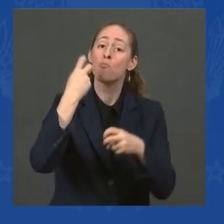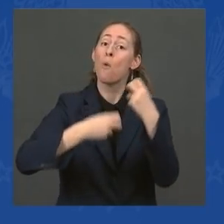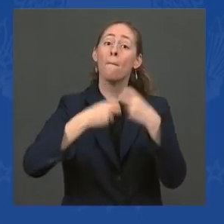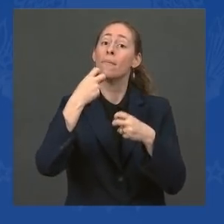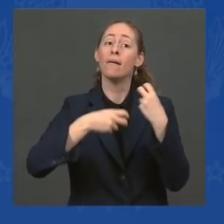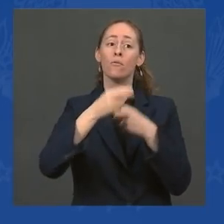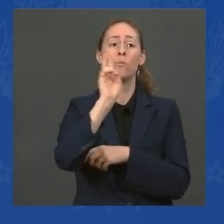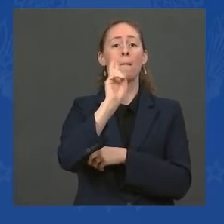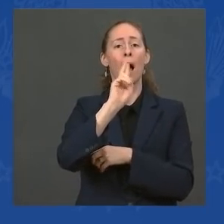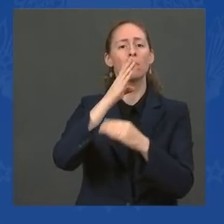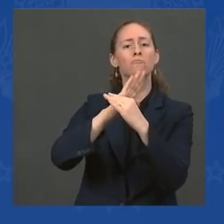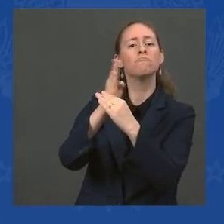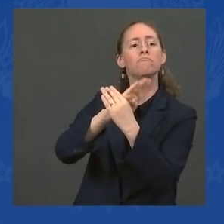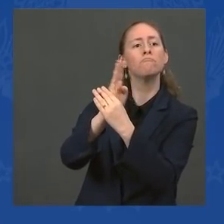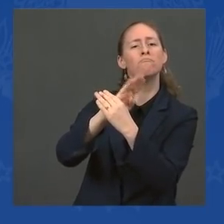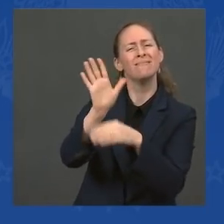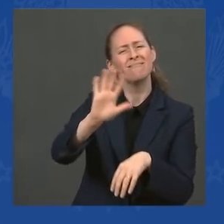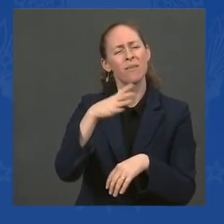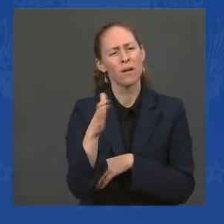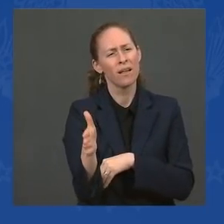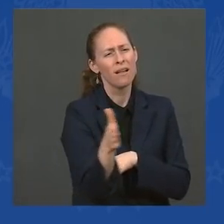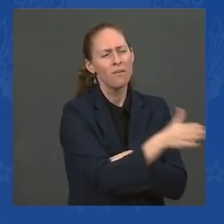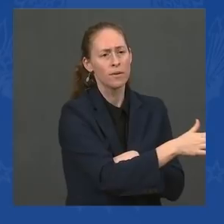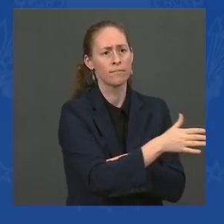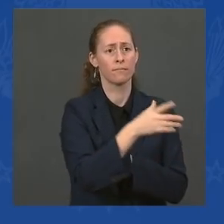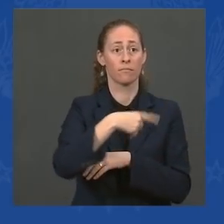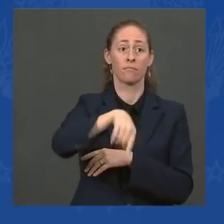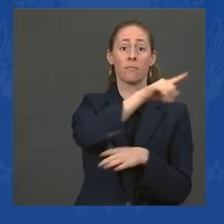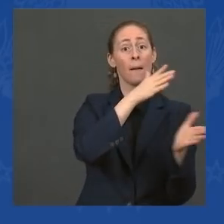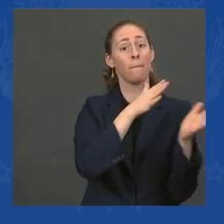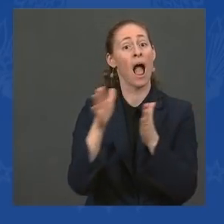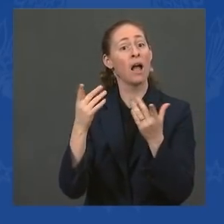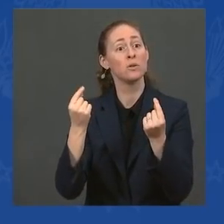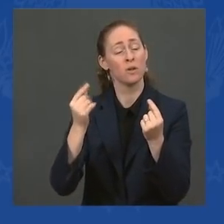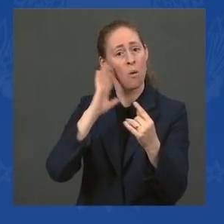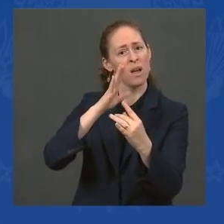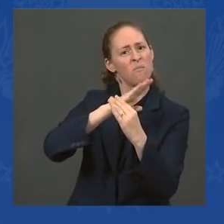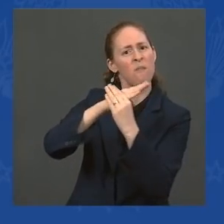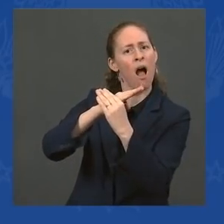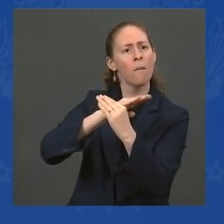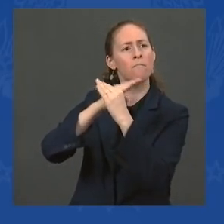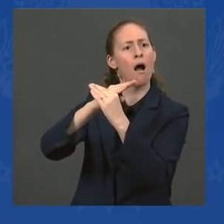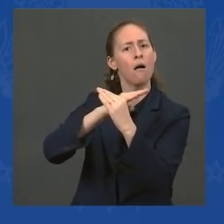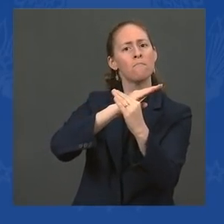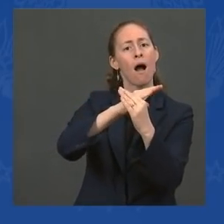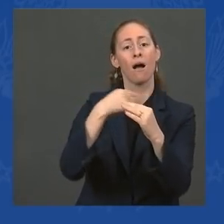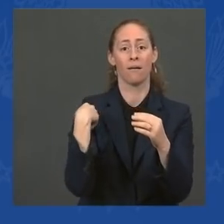But our Senate Republicans friends are planning to block the vote to raise the dem- -- the debt limit by using a pro- --